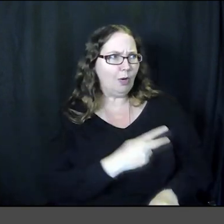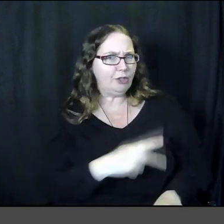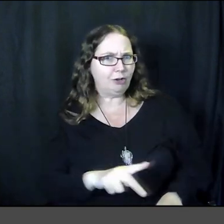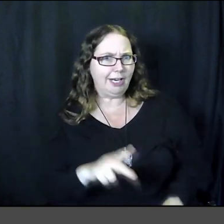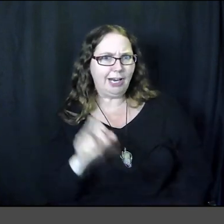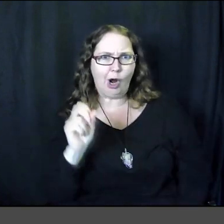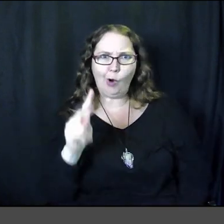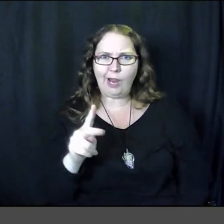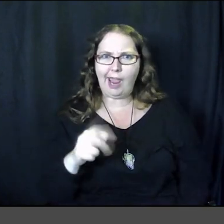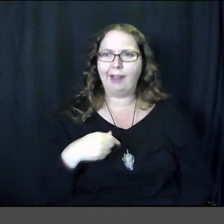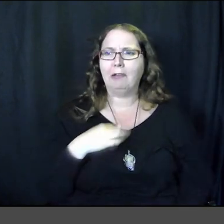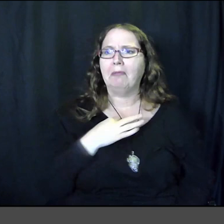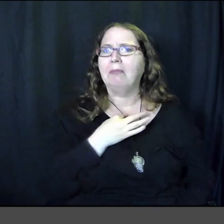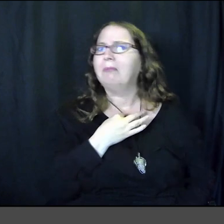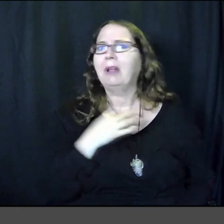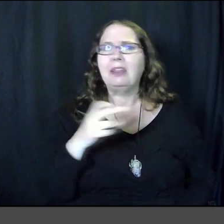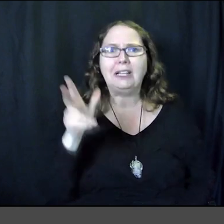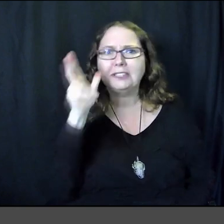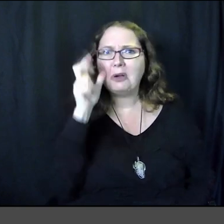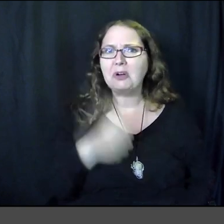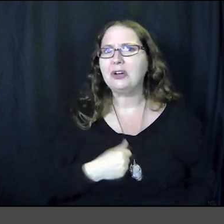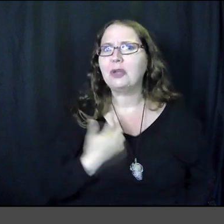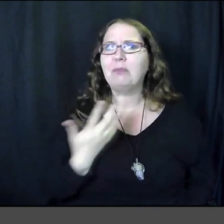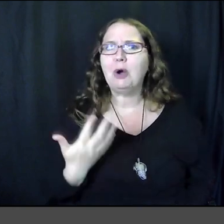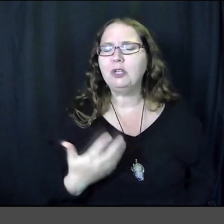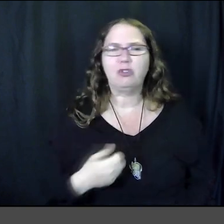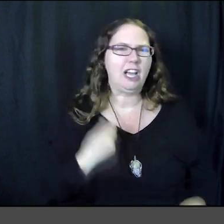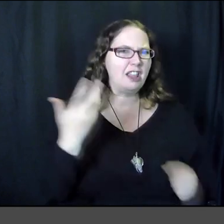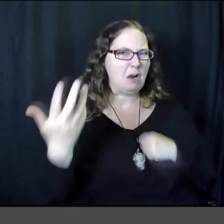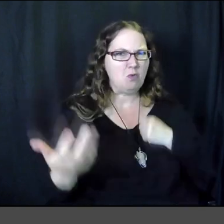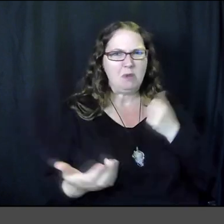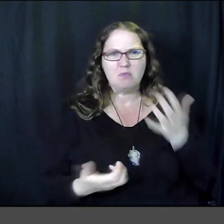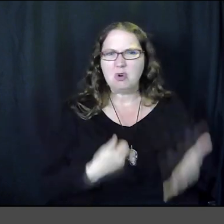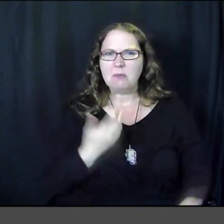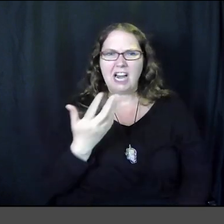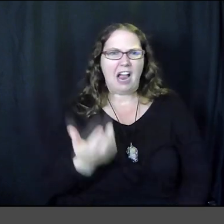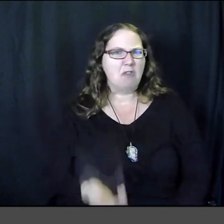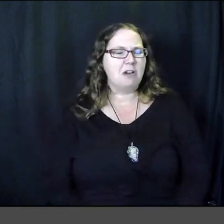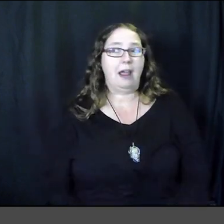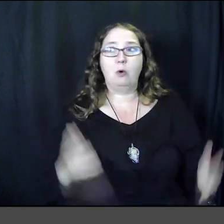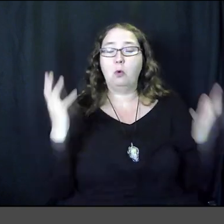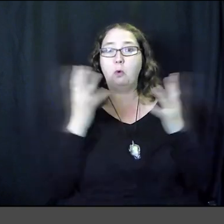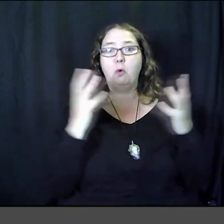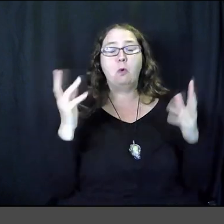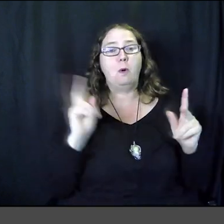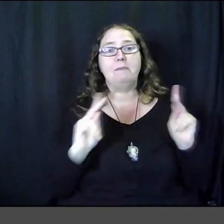AND THEN WE BOOM IT OUT, AND THE POETS BOOM IT OUT. AND IT'S A BEAUTIFUL,